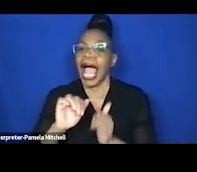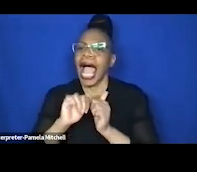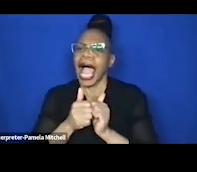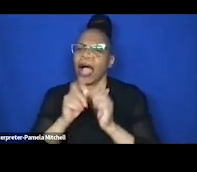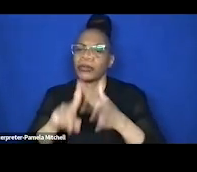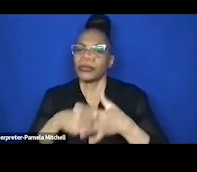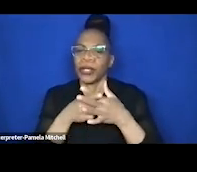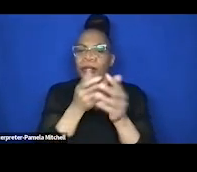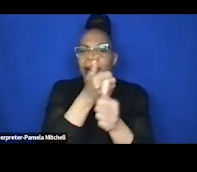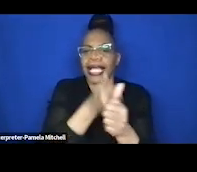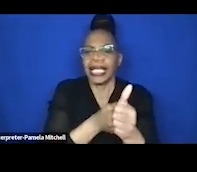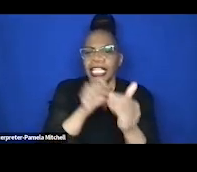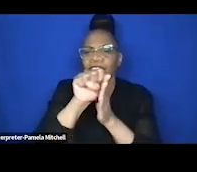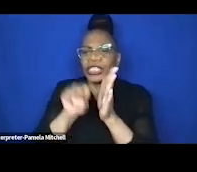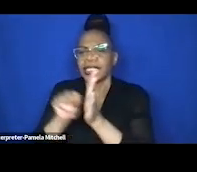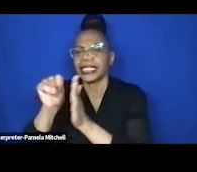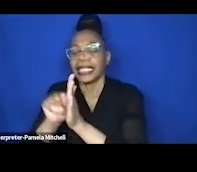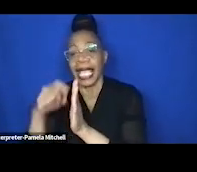But it is national and found in all 50 states.